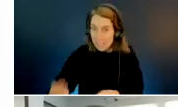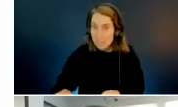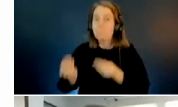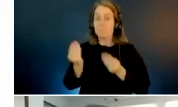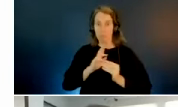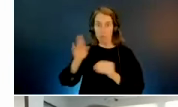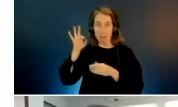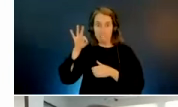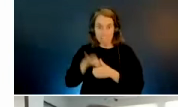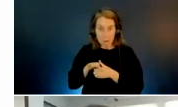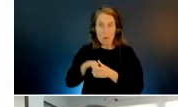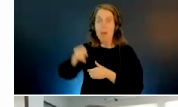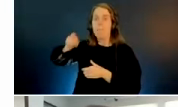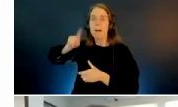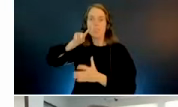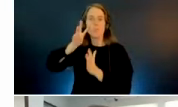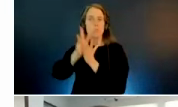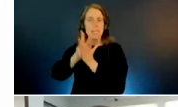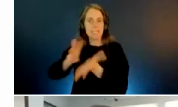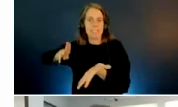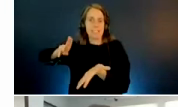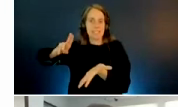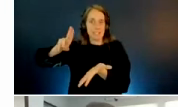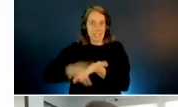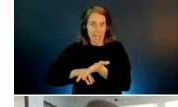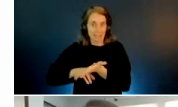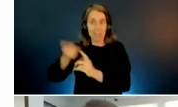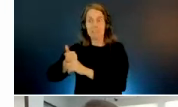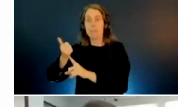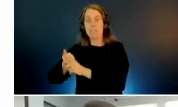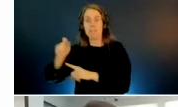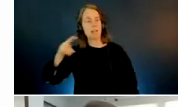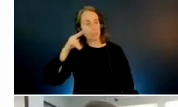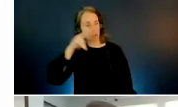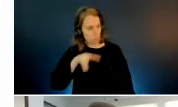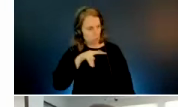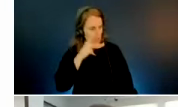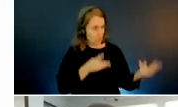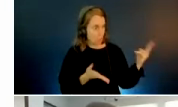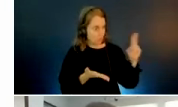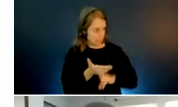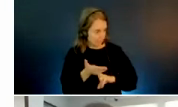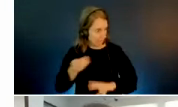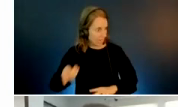the completion of that ballot um i do not see that changing um as a requirement before this election